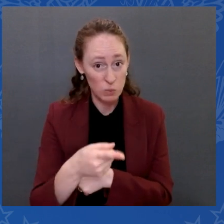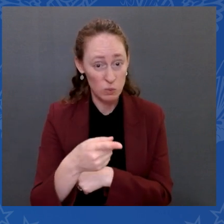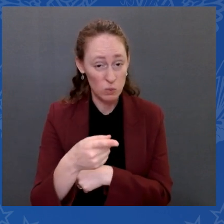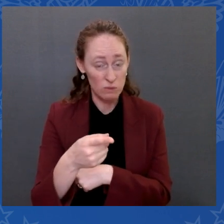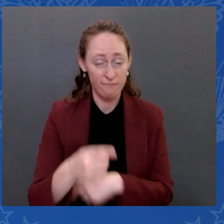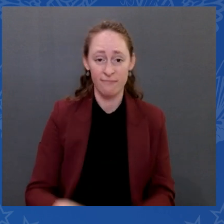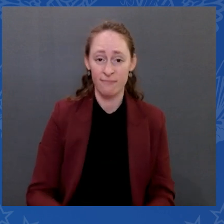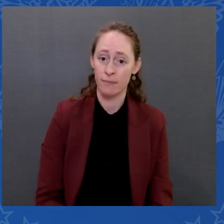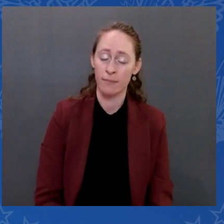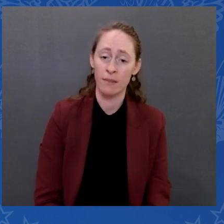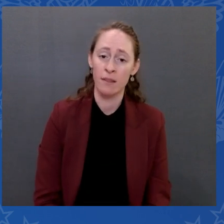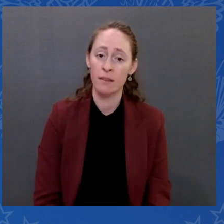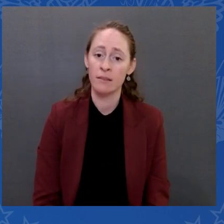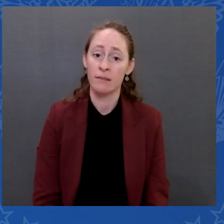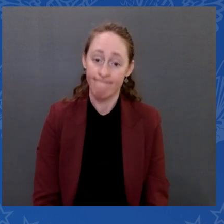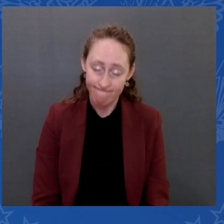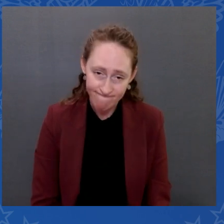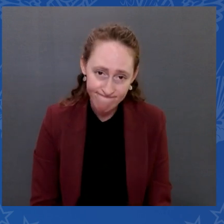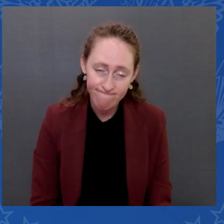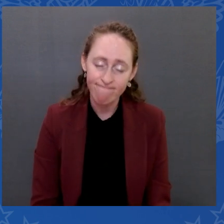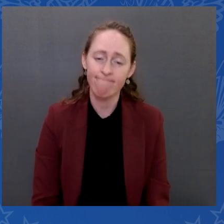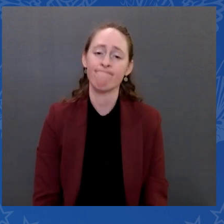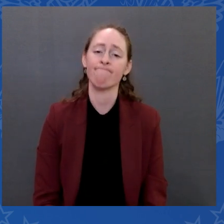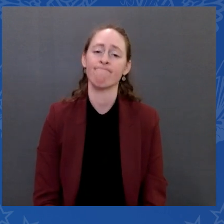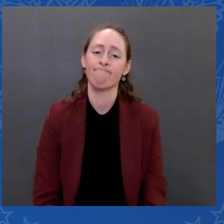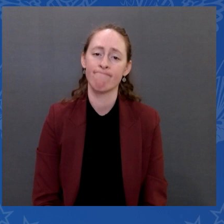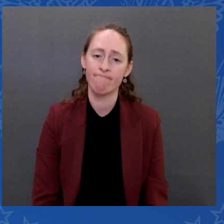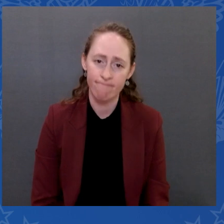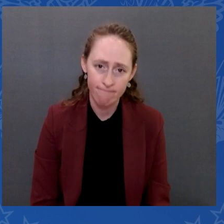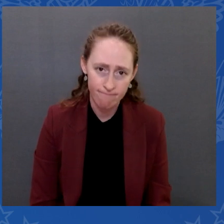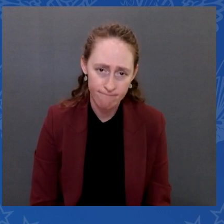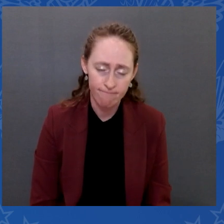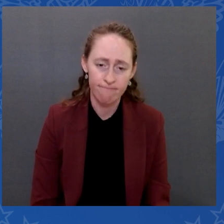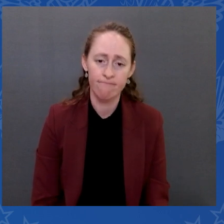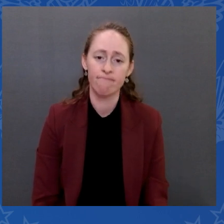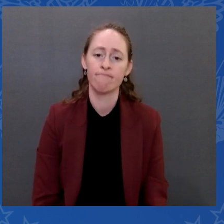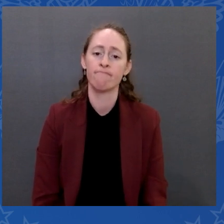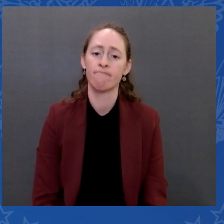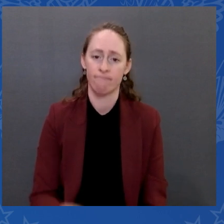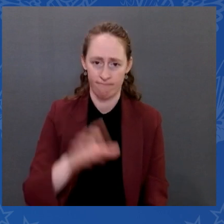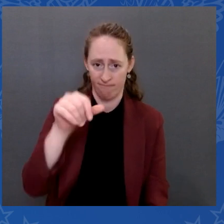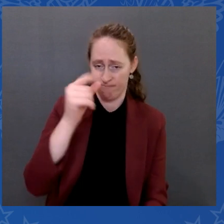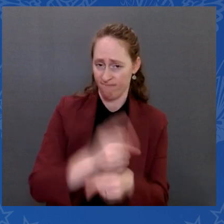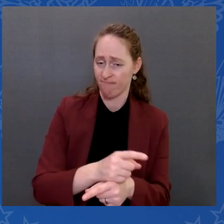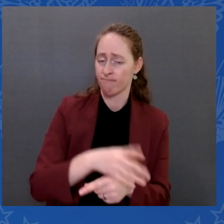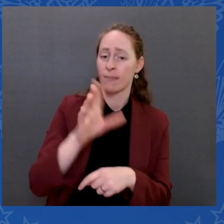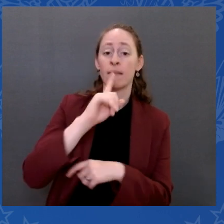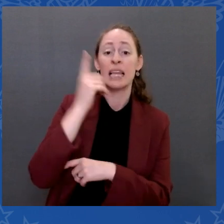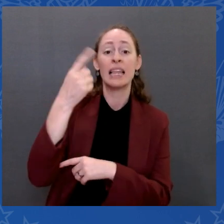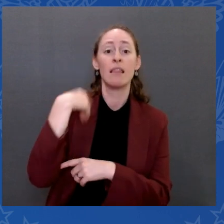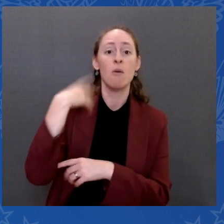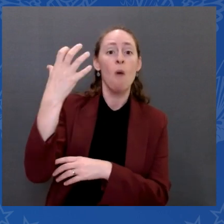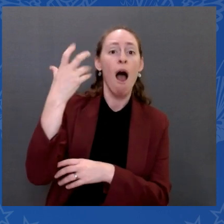5G-distributed cloud-computing operations with, you know, legacy technology chips. And we're going to have to stay on the cutting edge